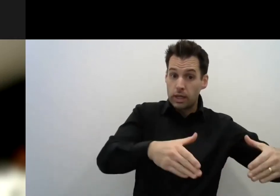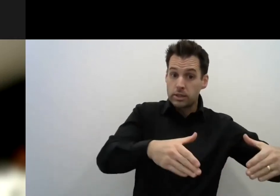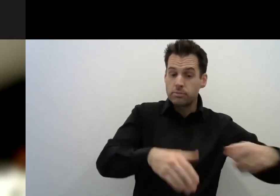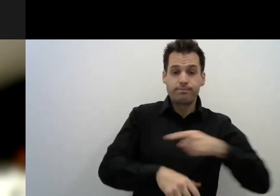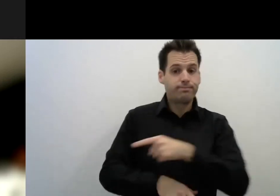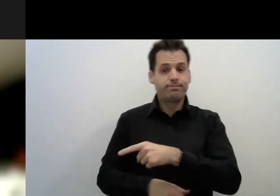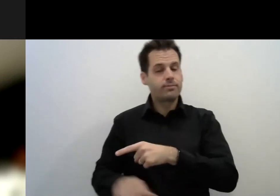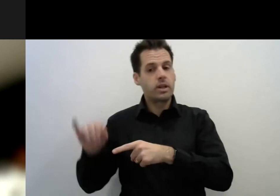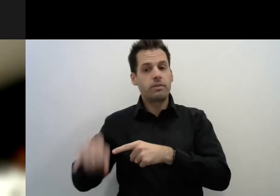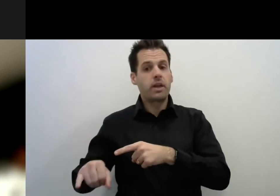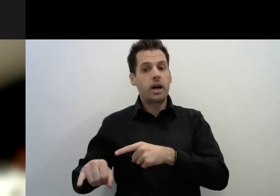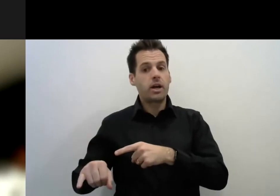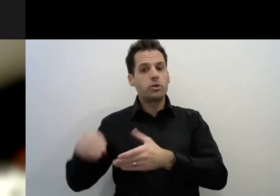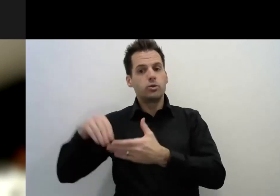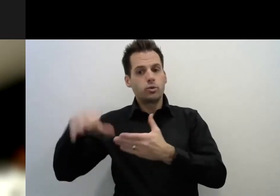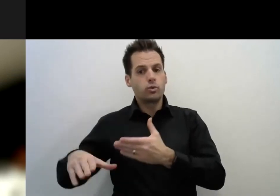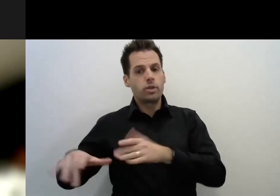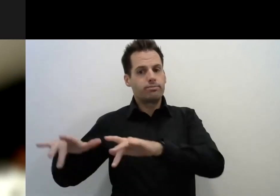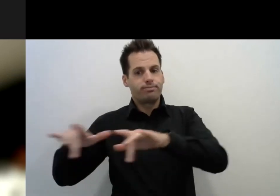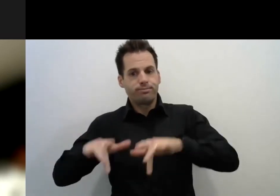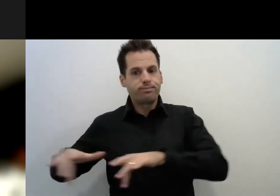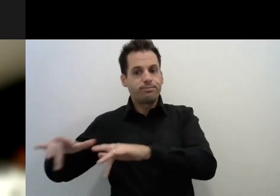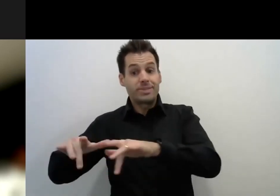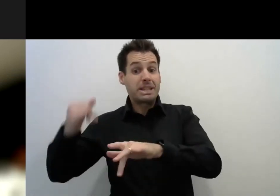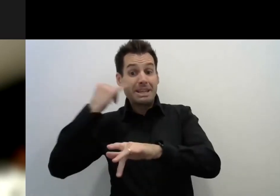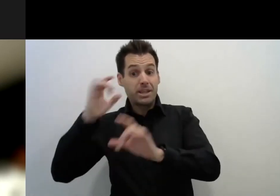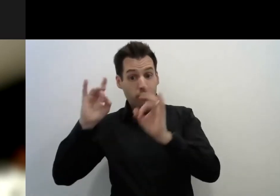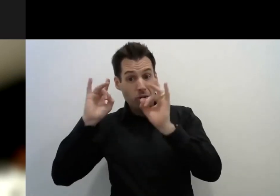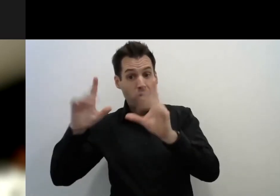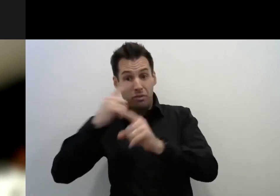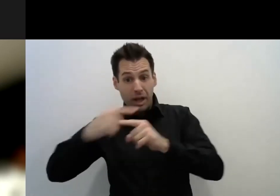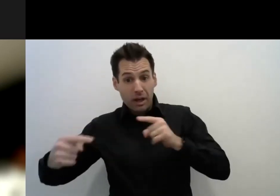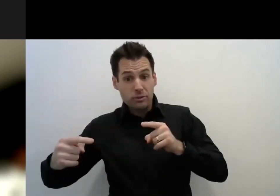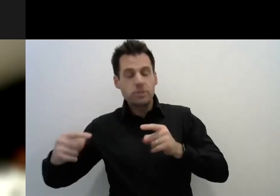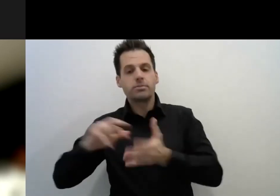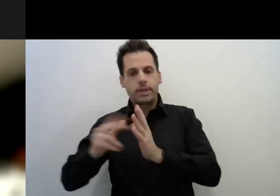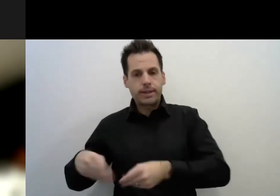recordings of class if her allergies were going to be so severe that even being in the same room with